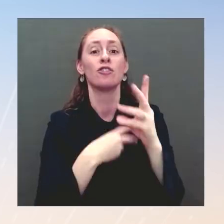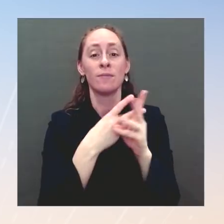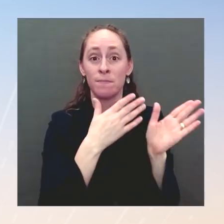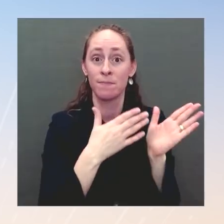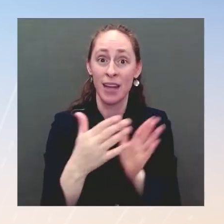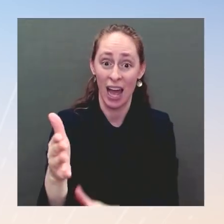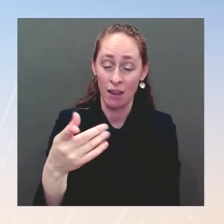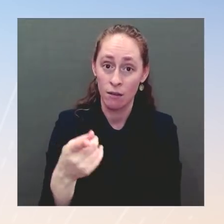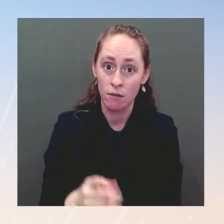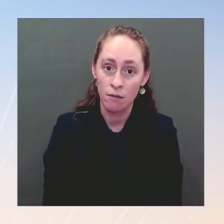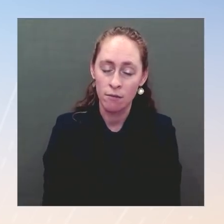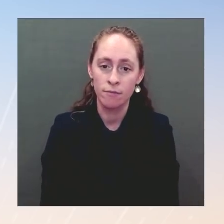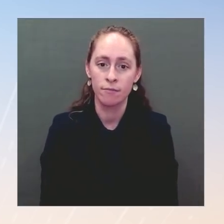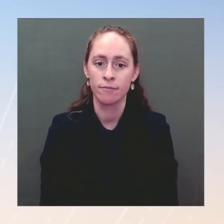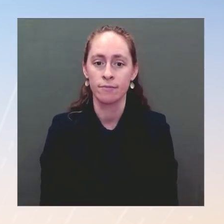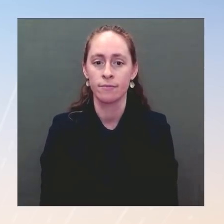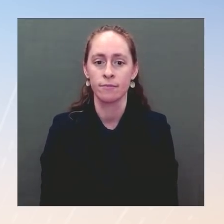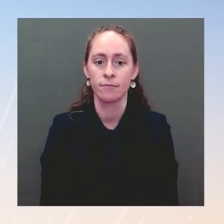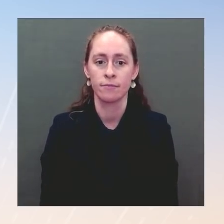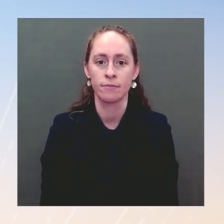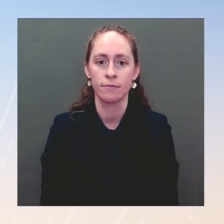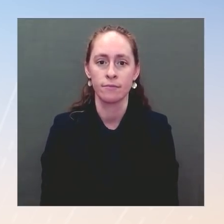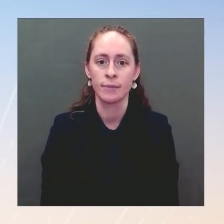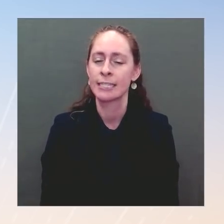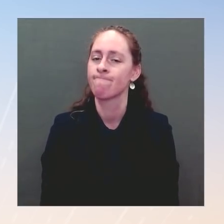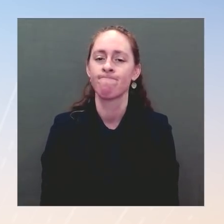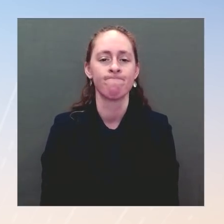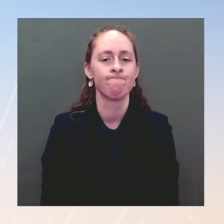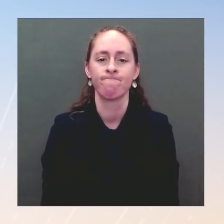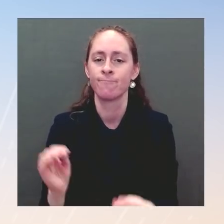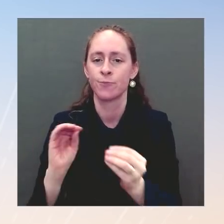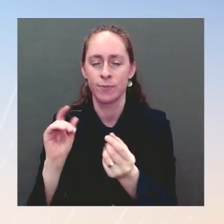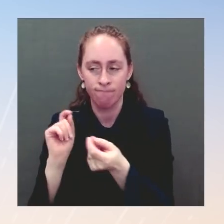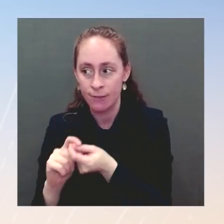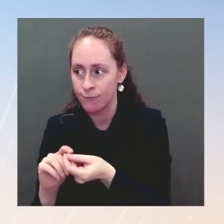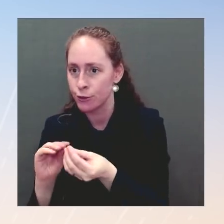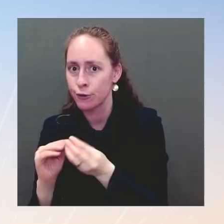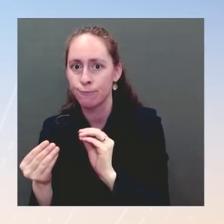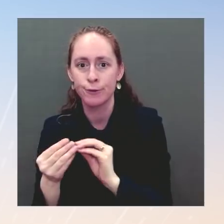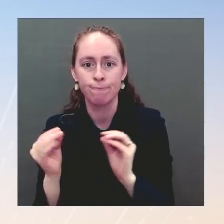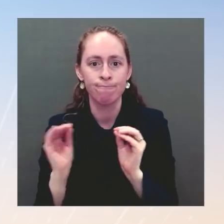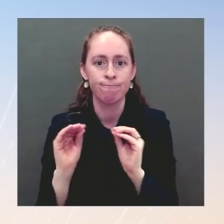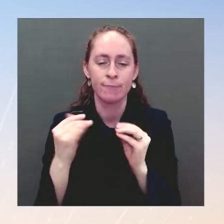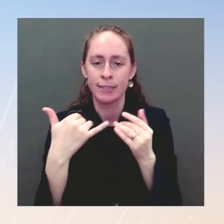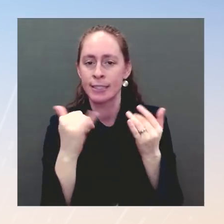well, I don't have any specific numbers; we're still in conversation with the Hill at this point about funding and funding needs,